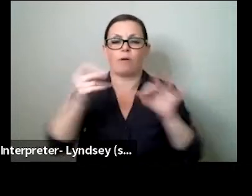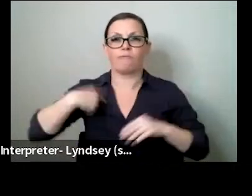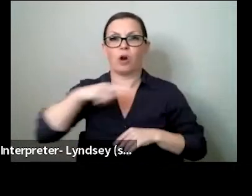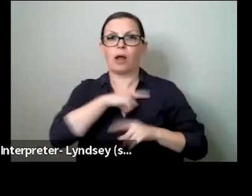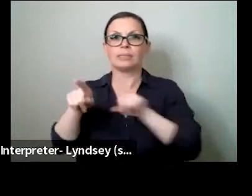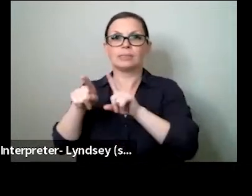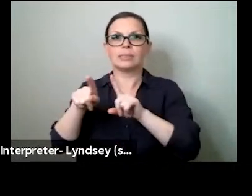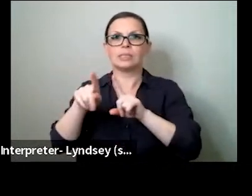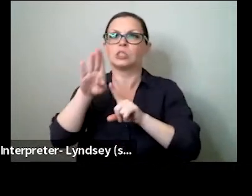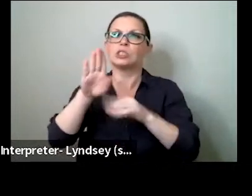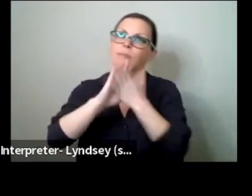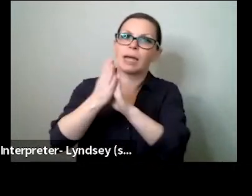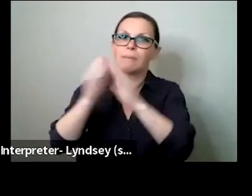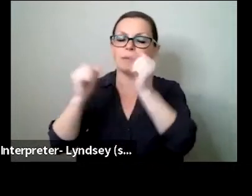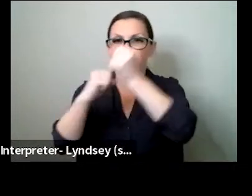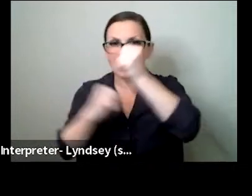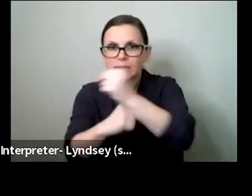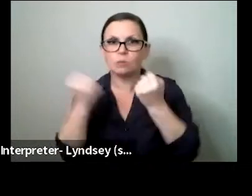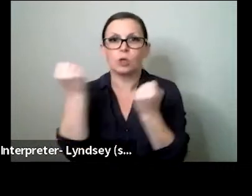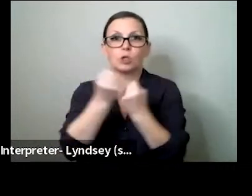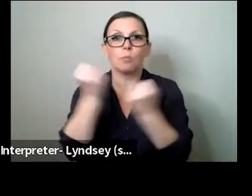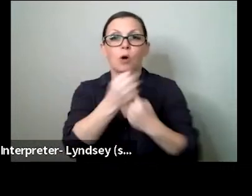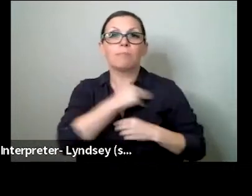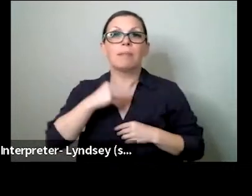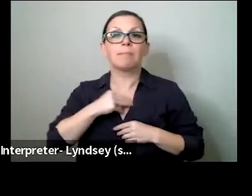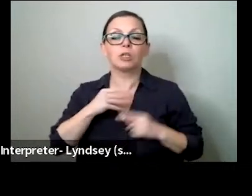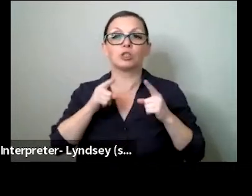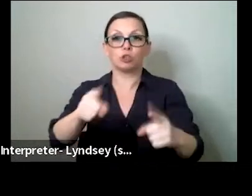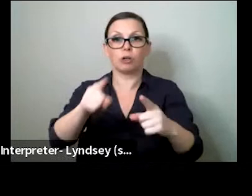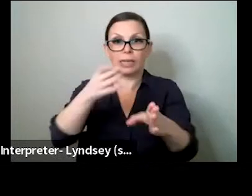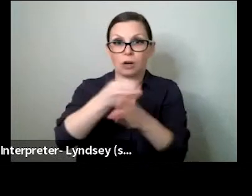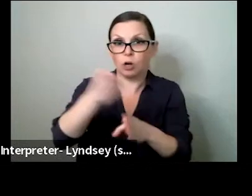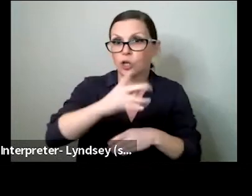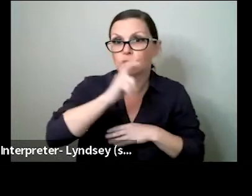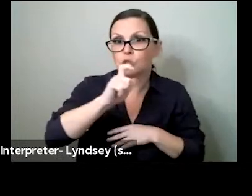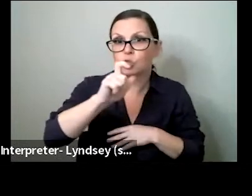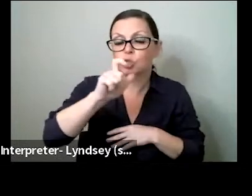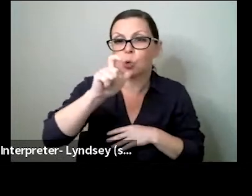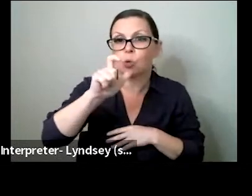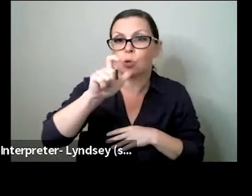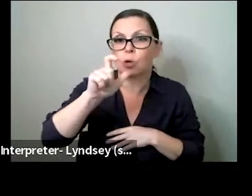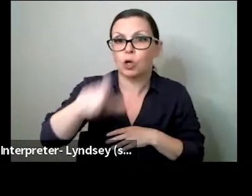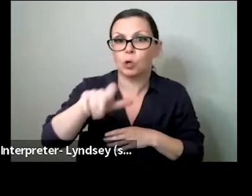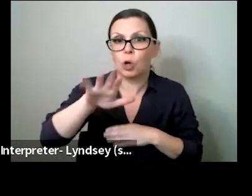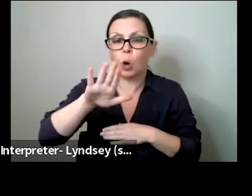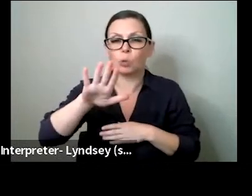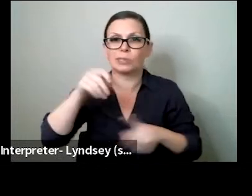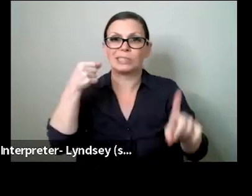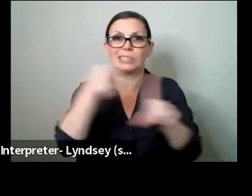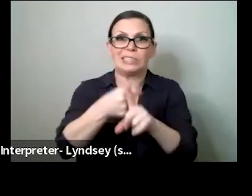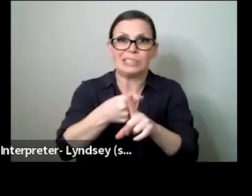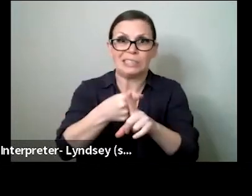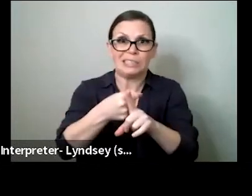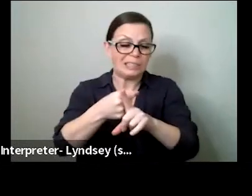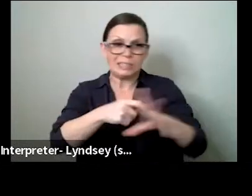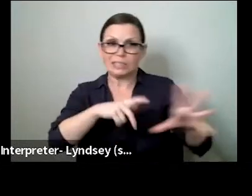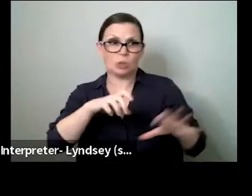that's supporting members in their careers so that they don't get into a place where they need emergency financial assistance.